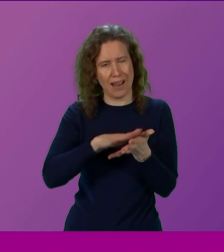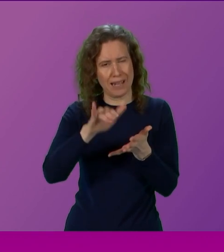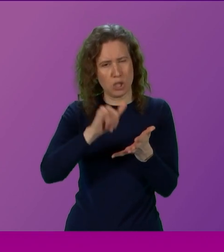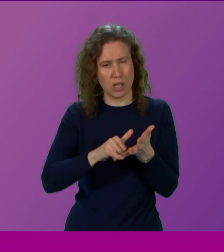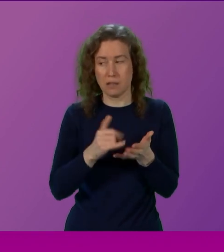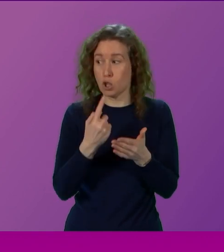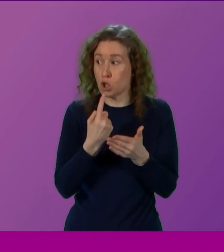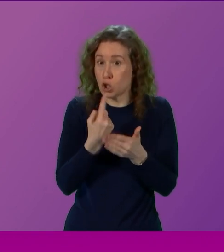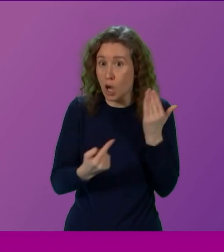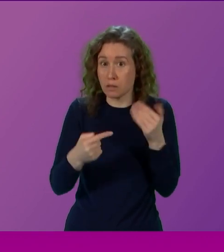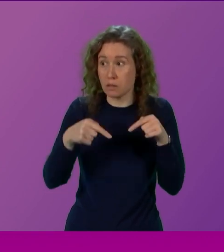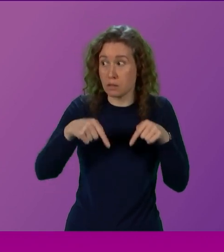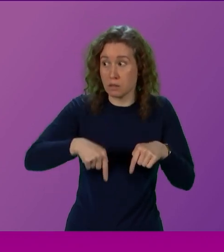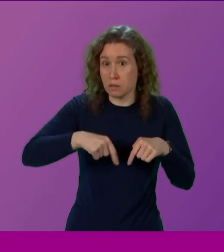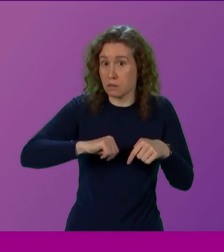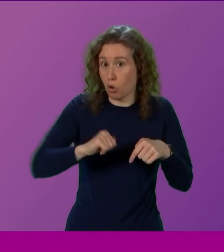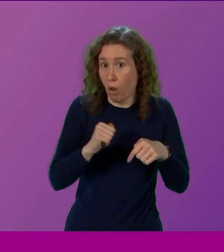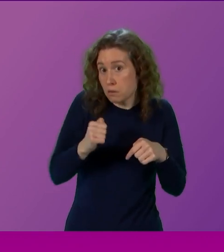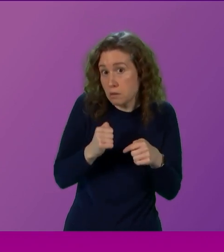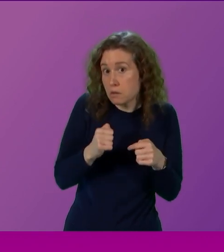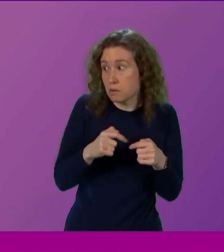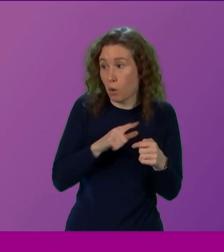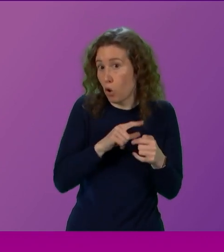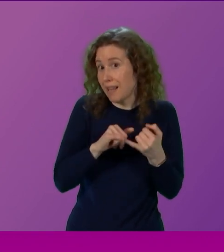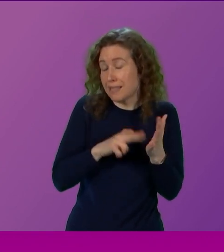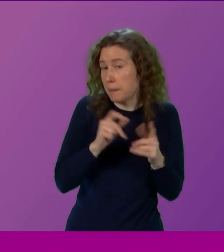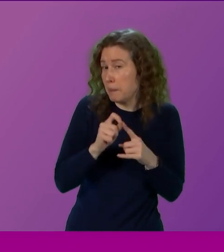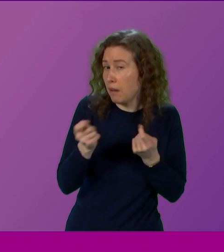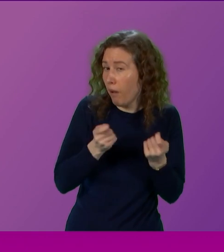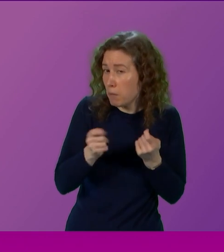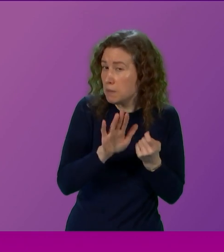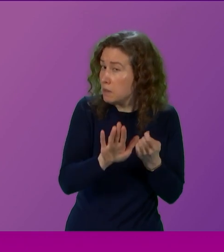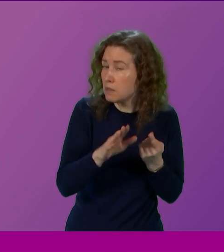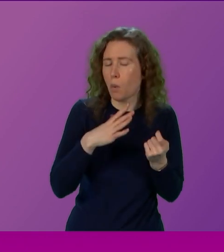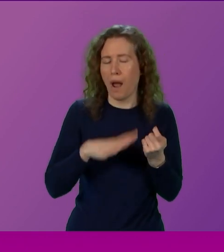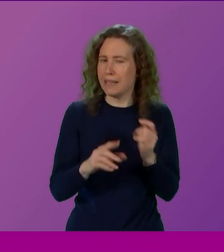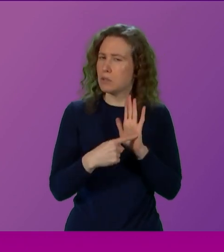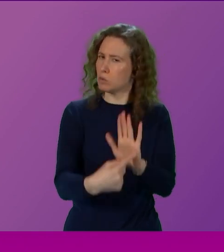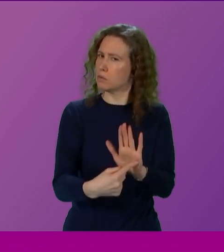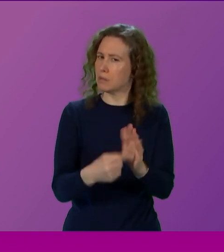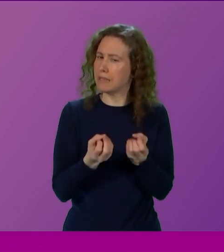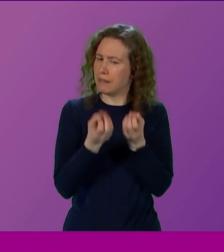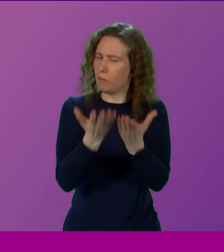are uniquely down to the fact that Scotland has an SNP Government, so let me counter that.